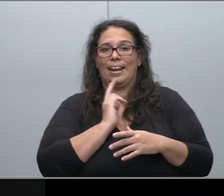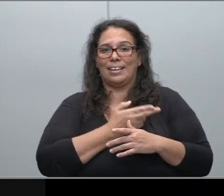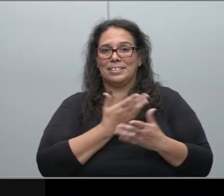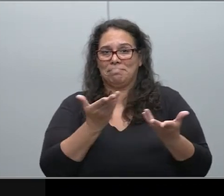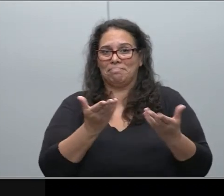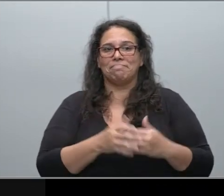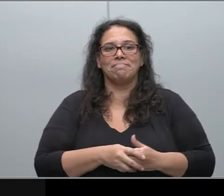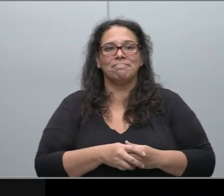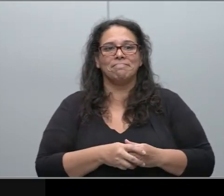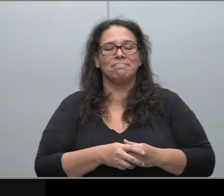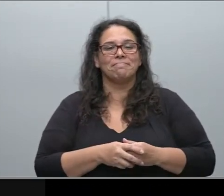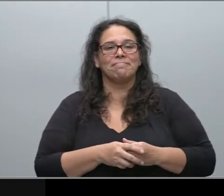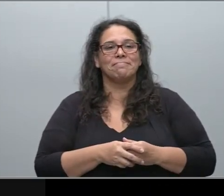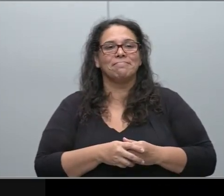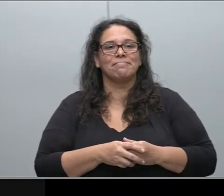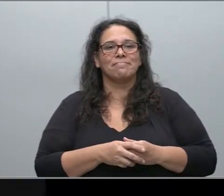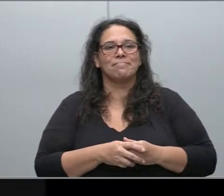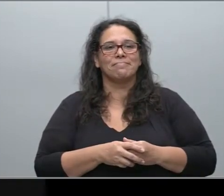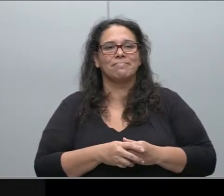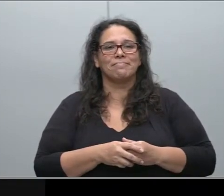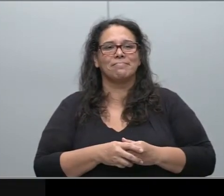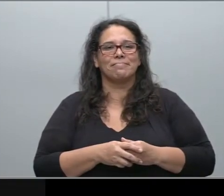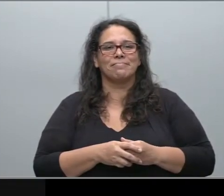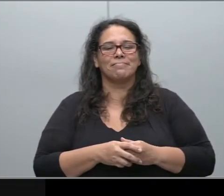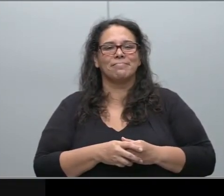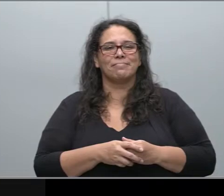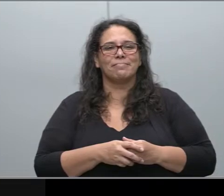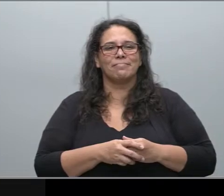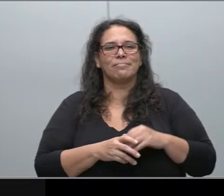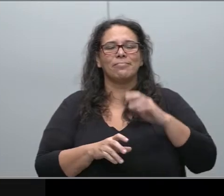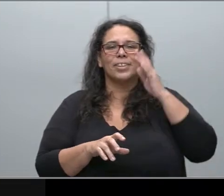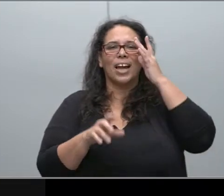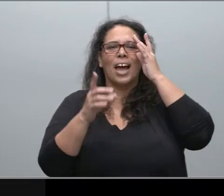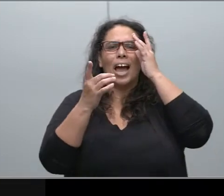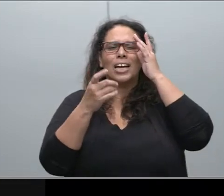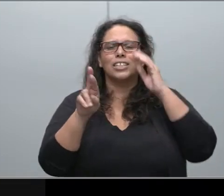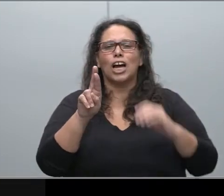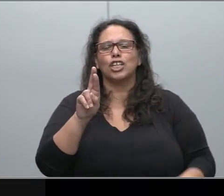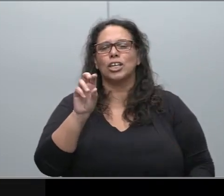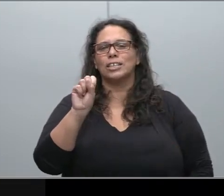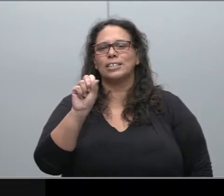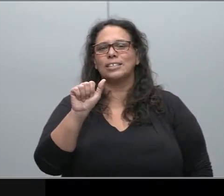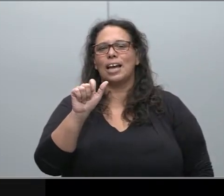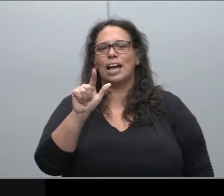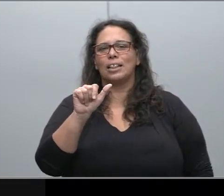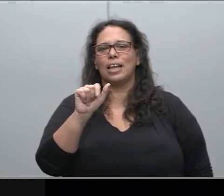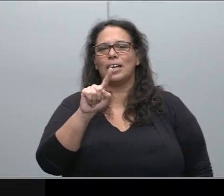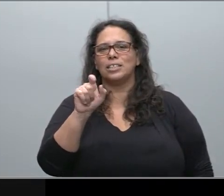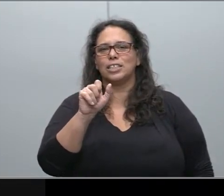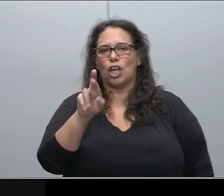And it will translate your comments and everybody else's comments. So you're not left out of the conversation.